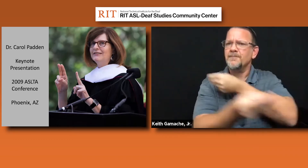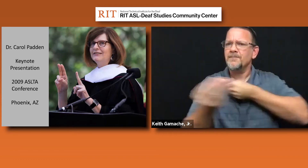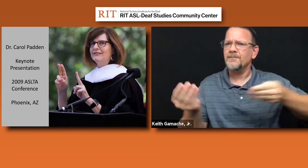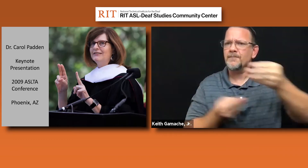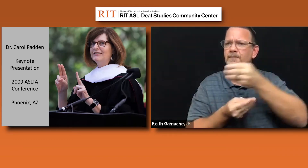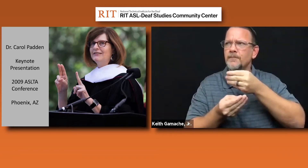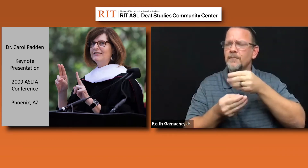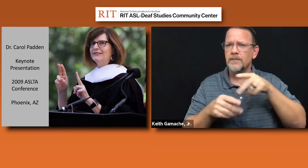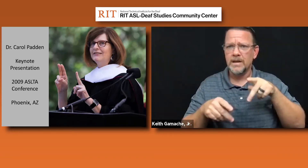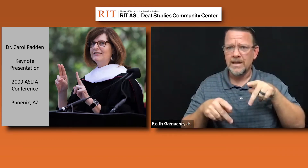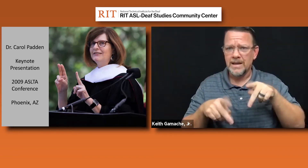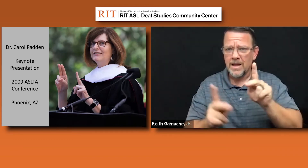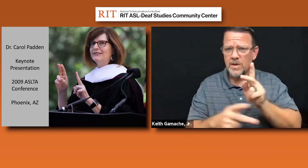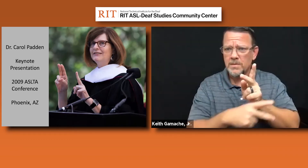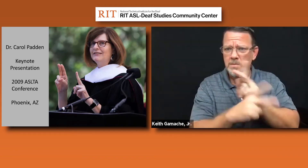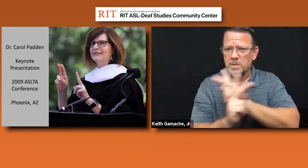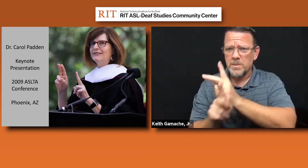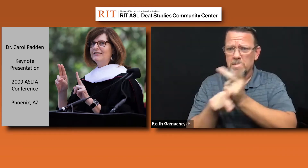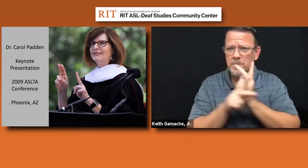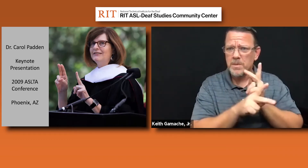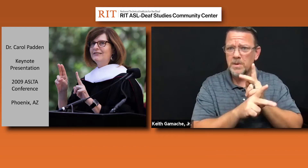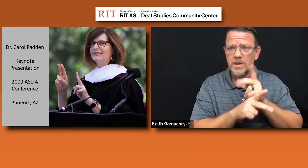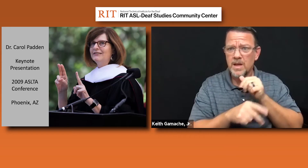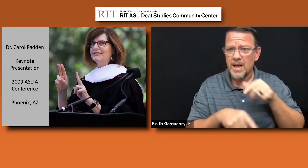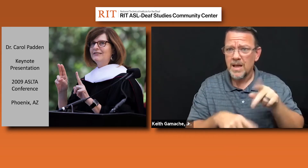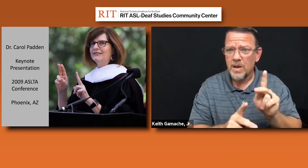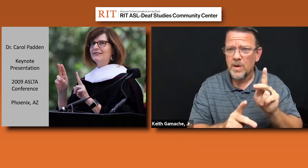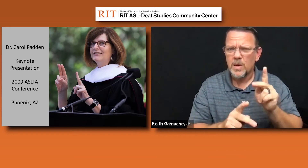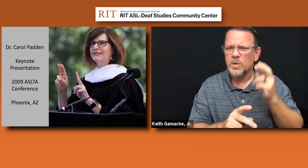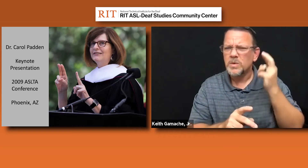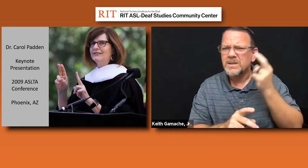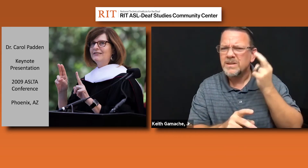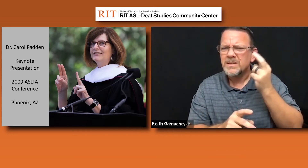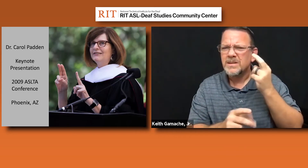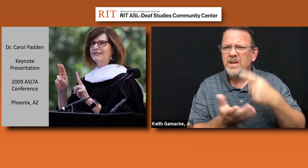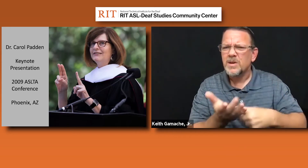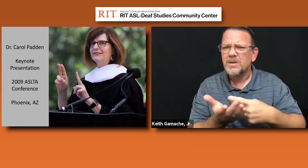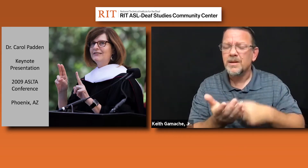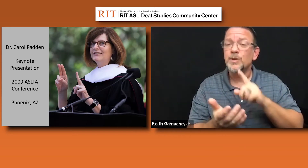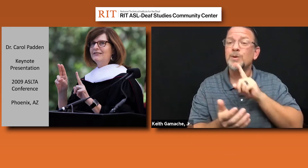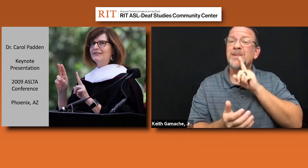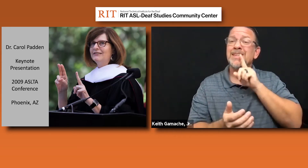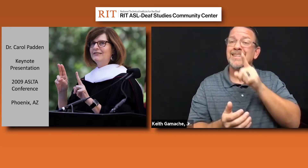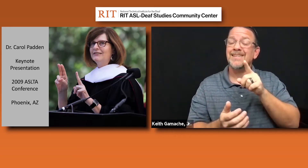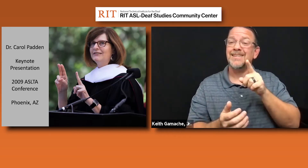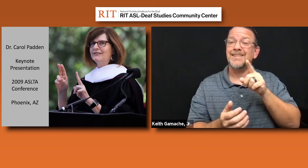Are we allowed to borrow from English? Are there conversations that permit that?